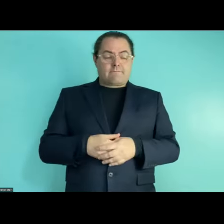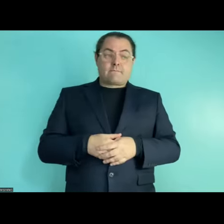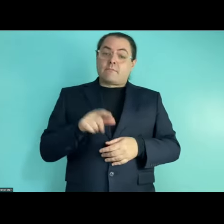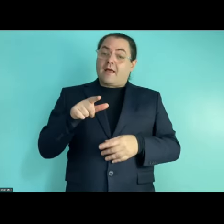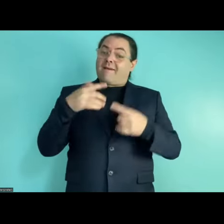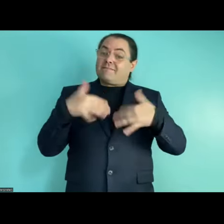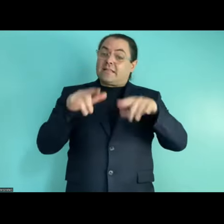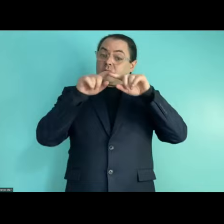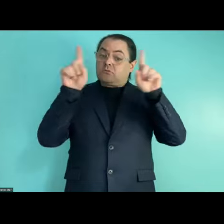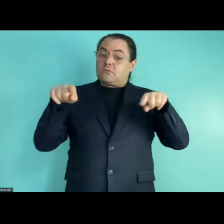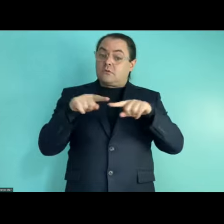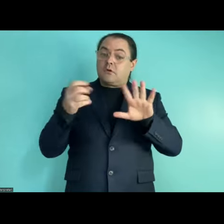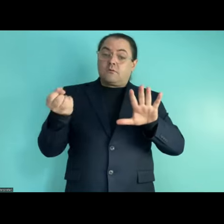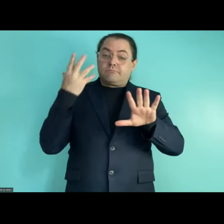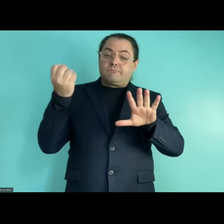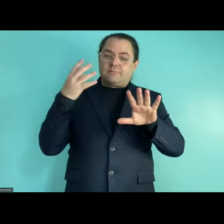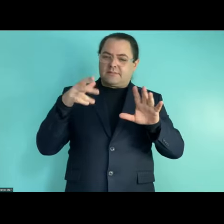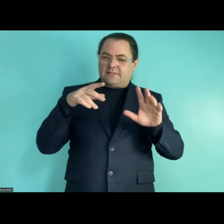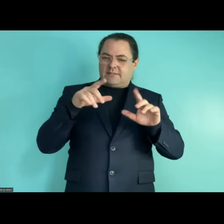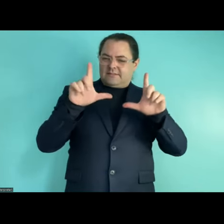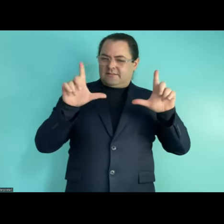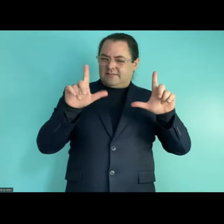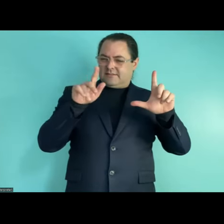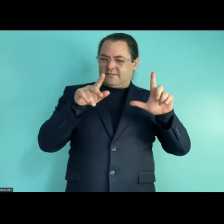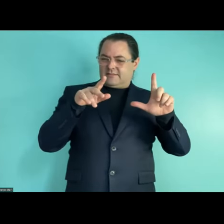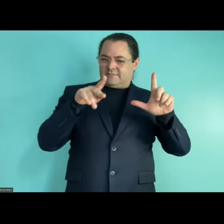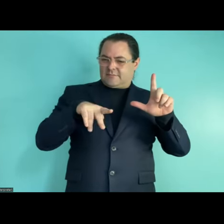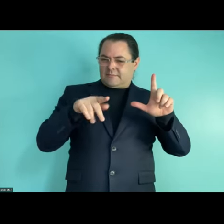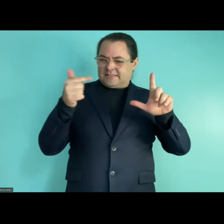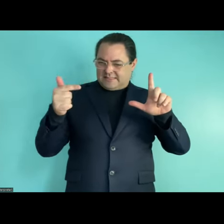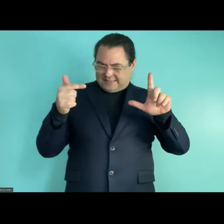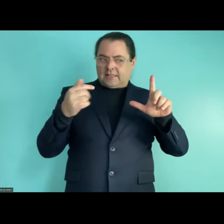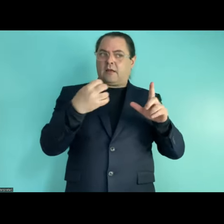them to us, in case they haven't done so yet, so we will send out the recording with the